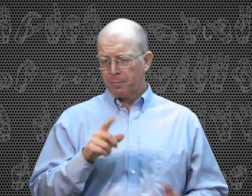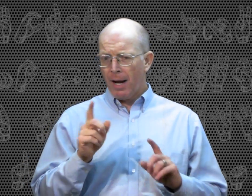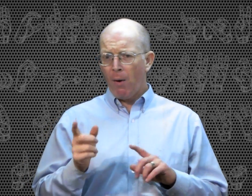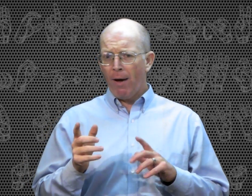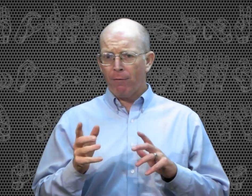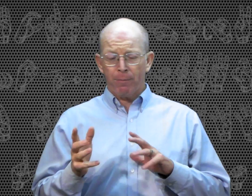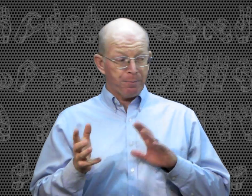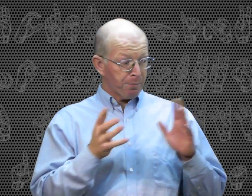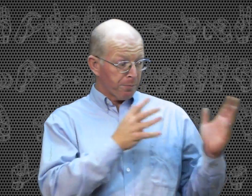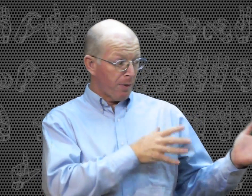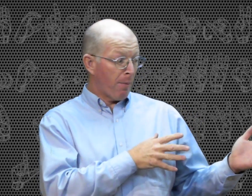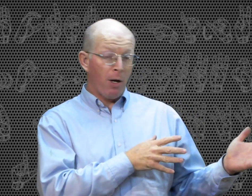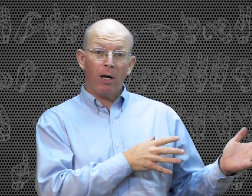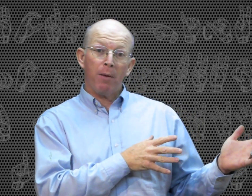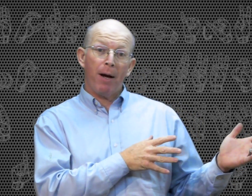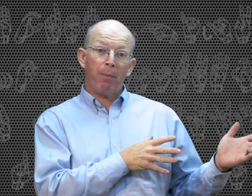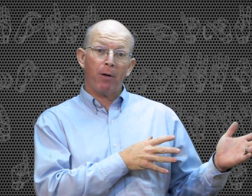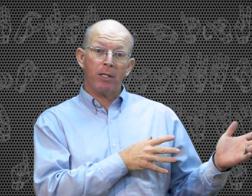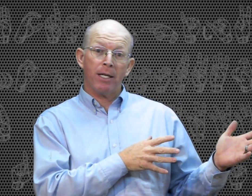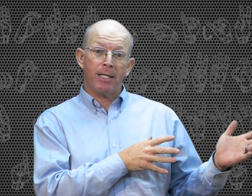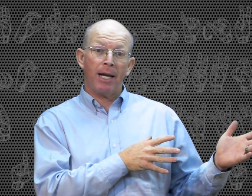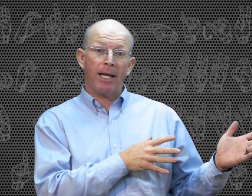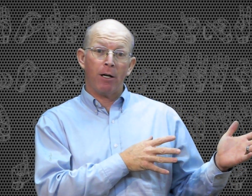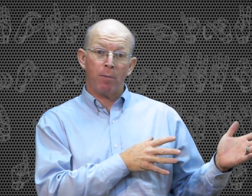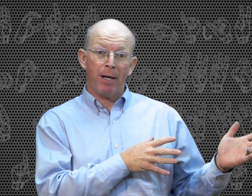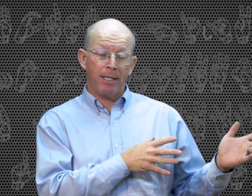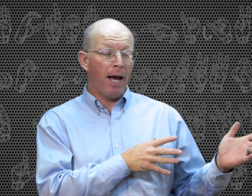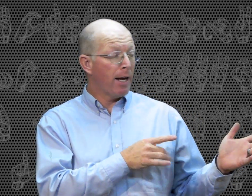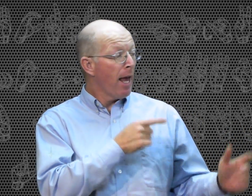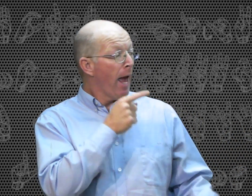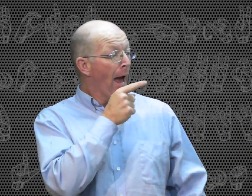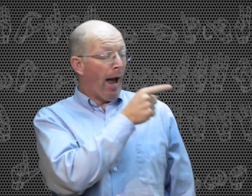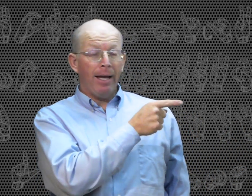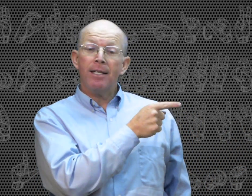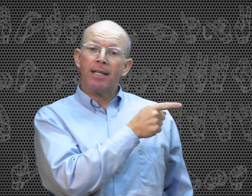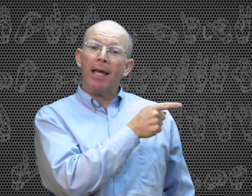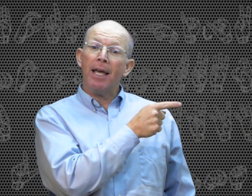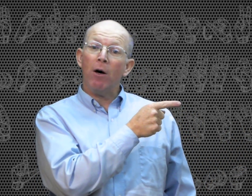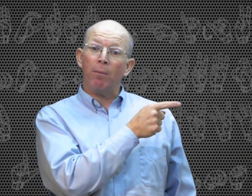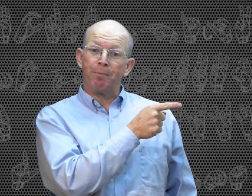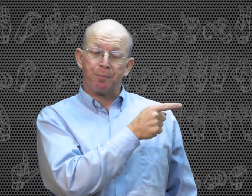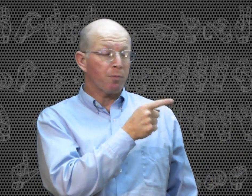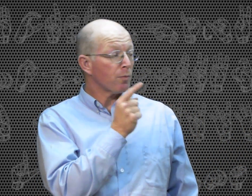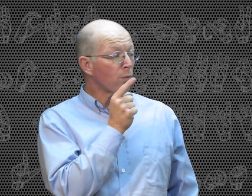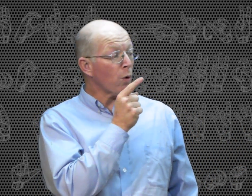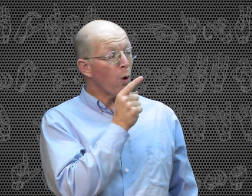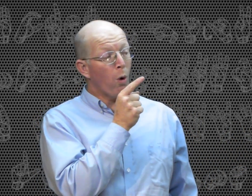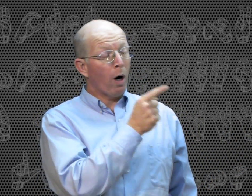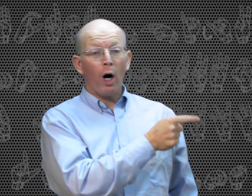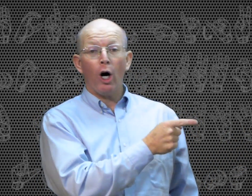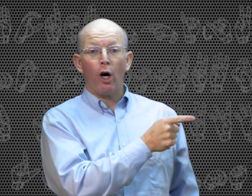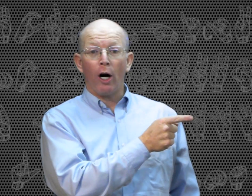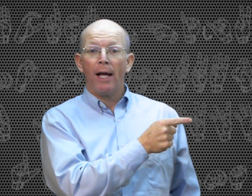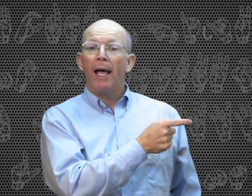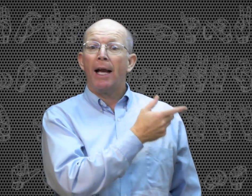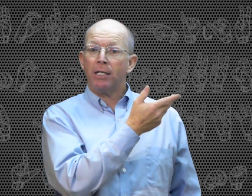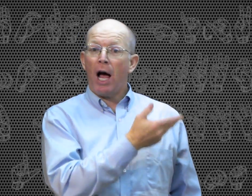Now, if I am talking about a person that is standing here to my side, I can say HIM or HER.